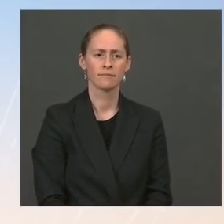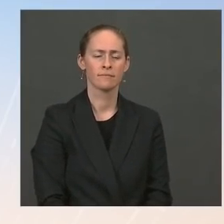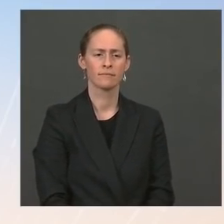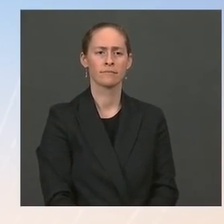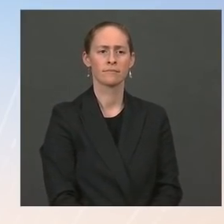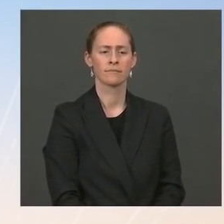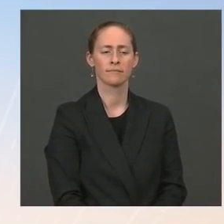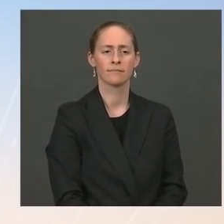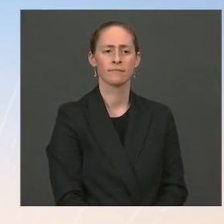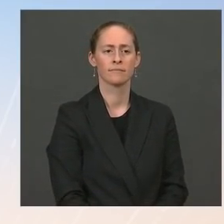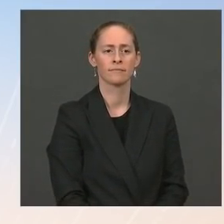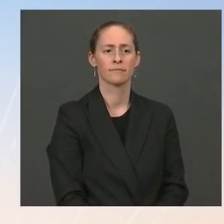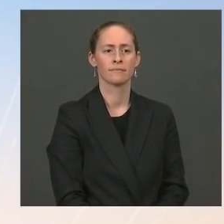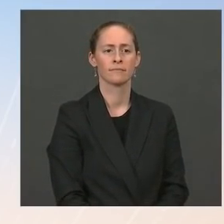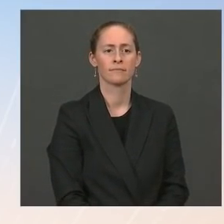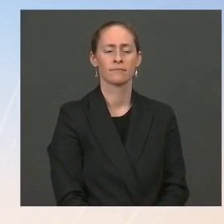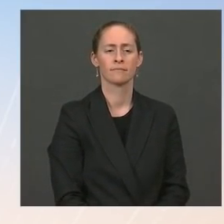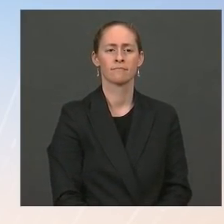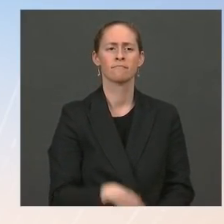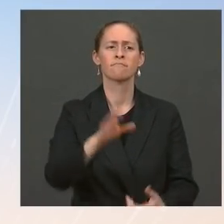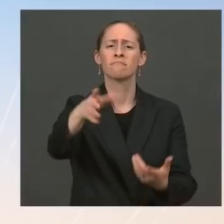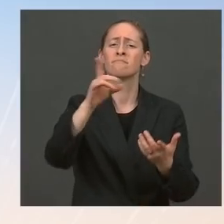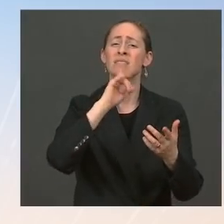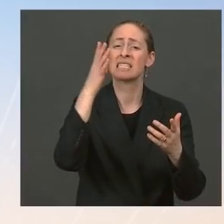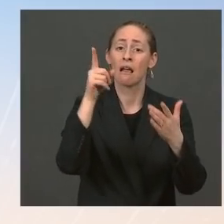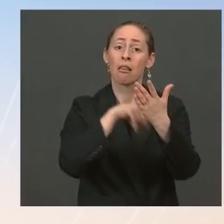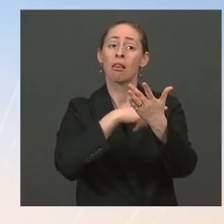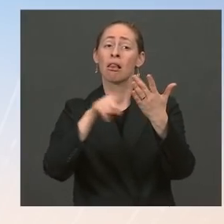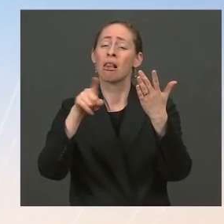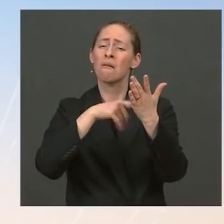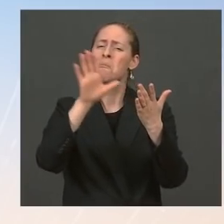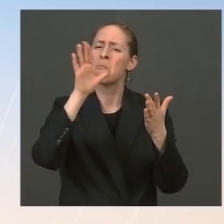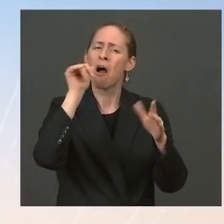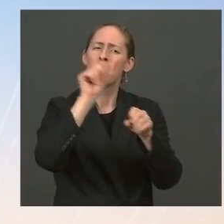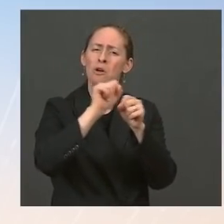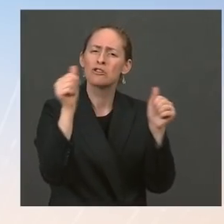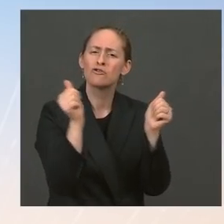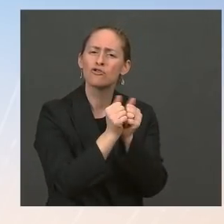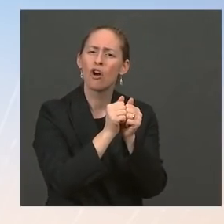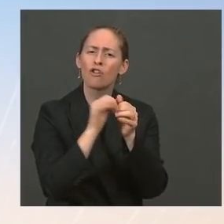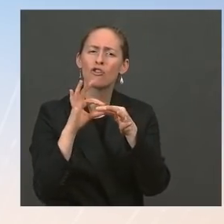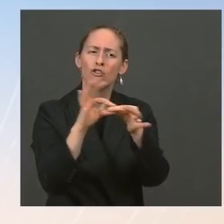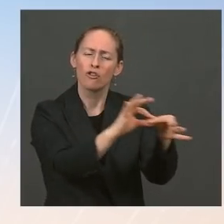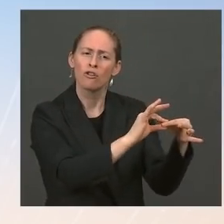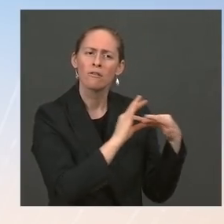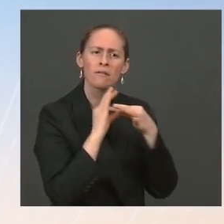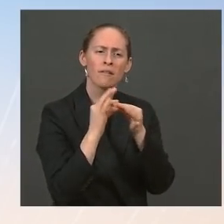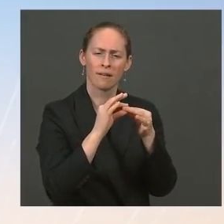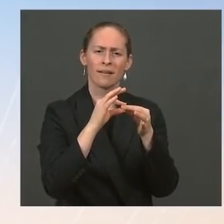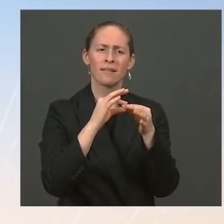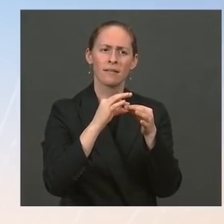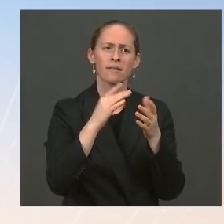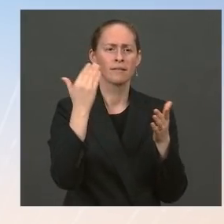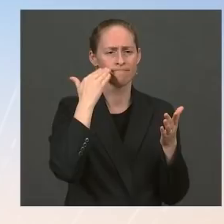in working together to address what we know is a often cyclical challenge of people coming --